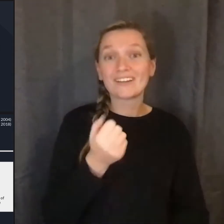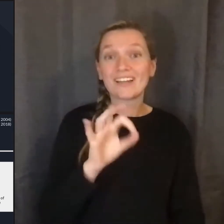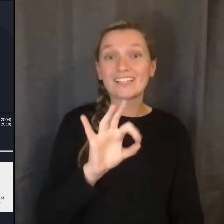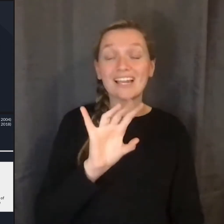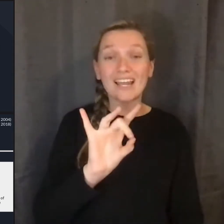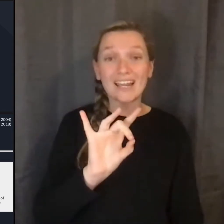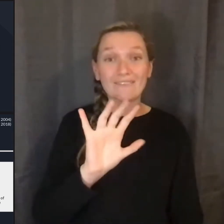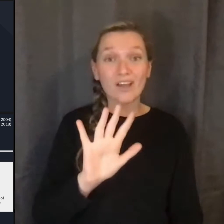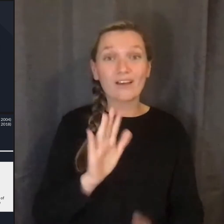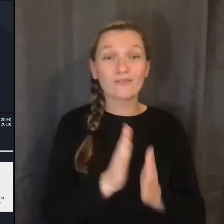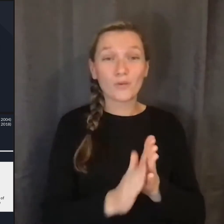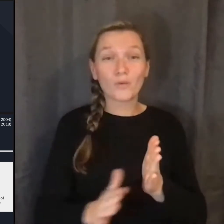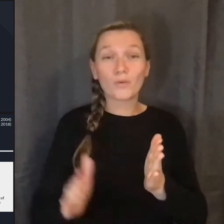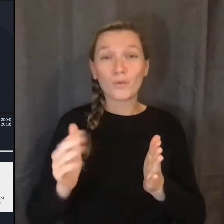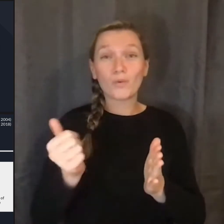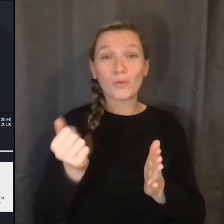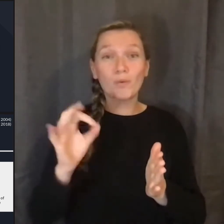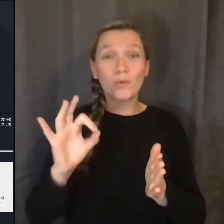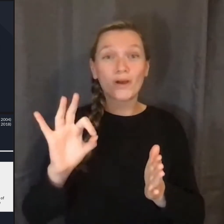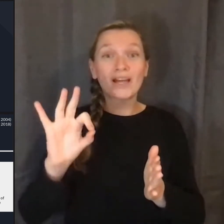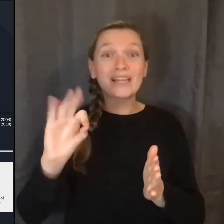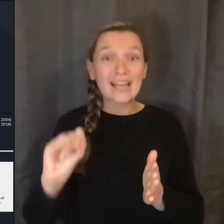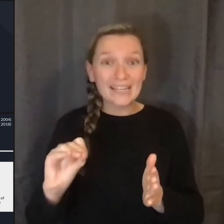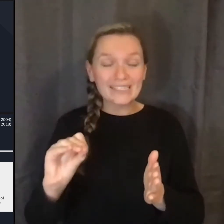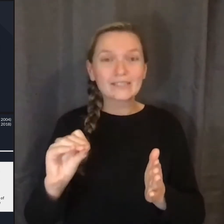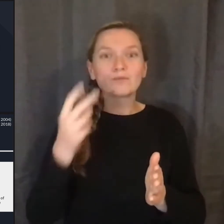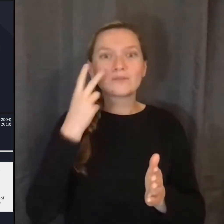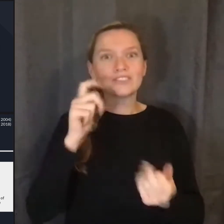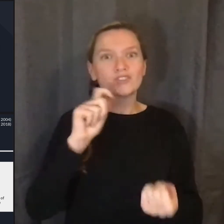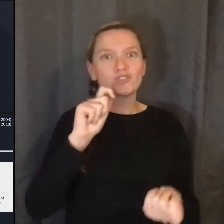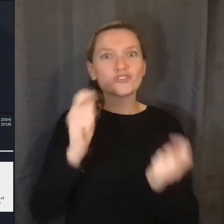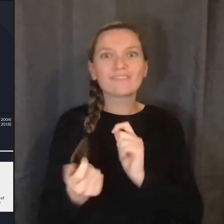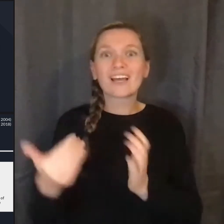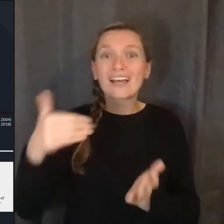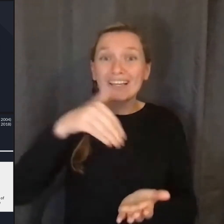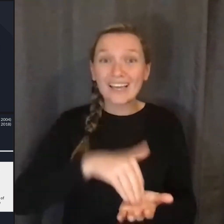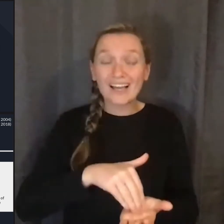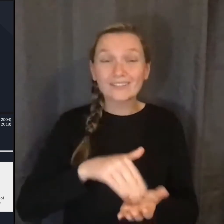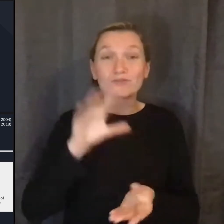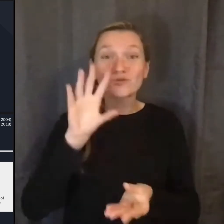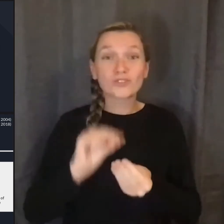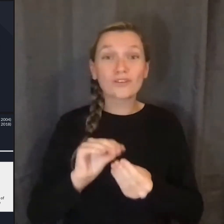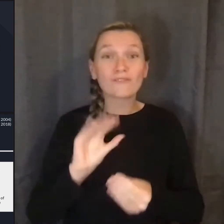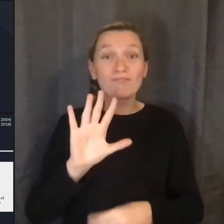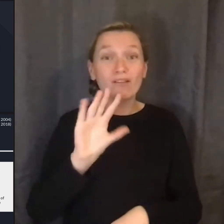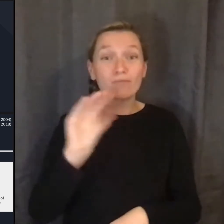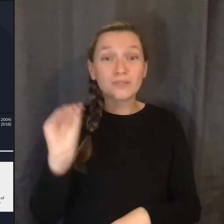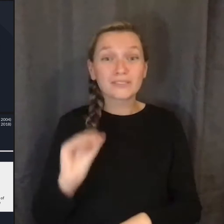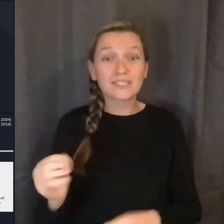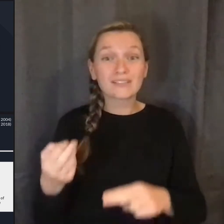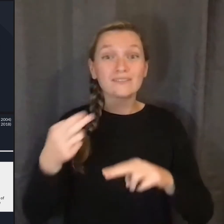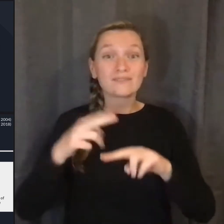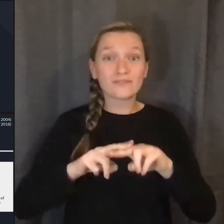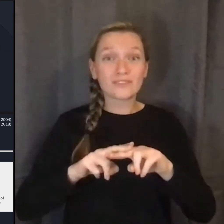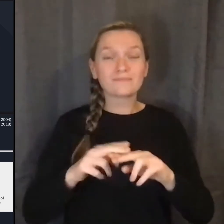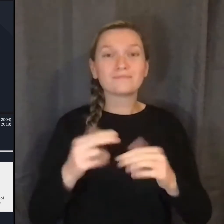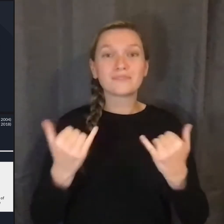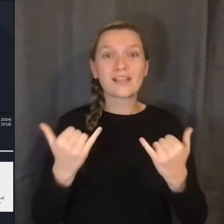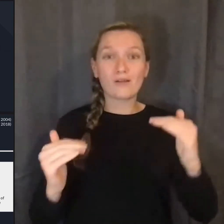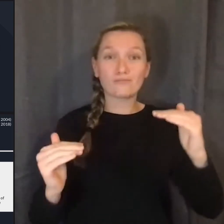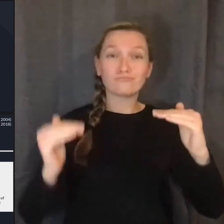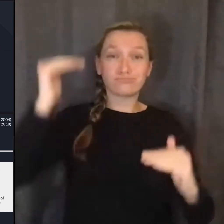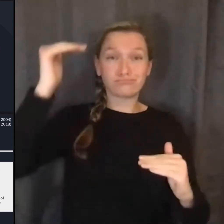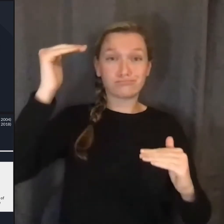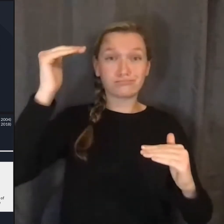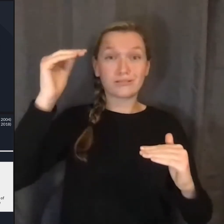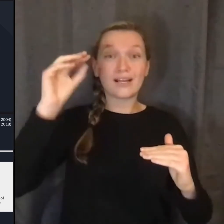From 1985 to 1990 we see a shift again there is a total of five percent increase for